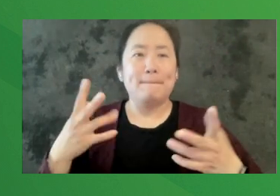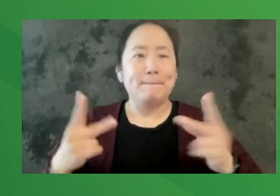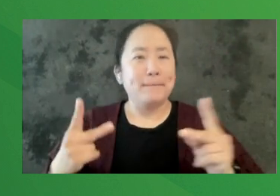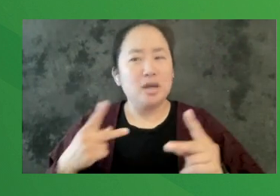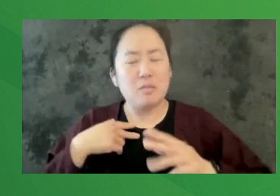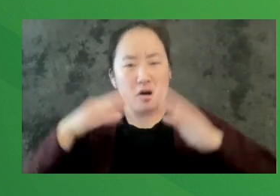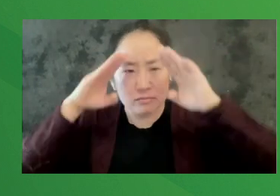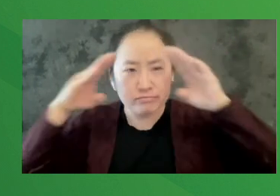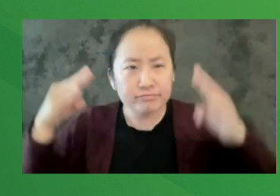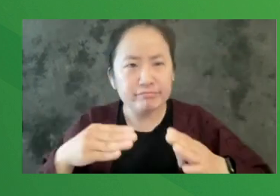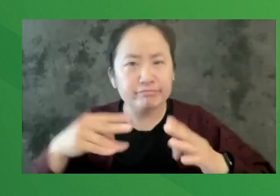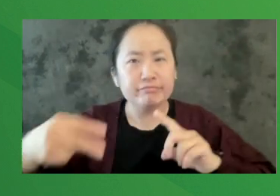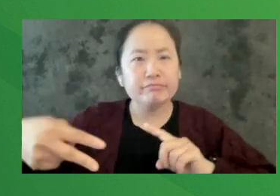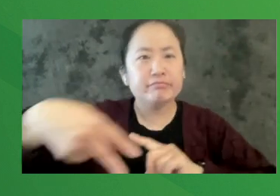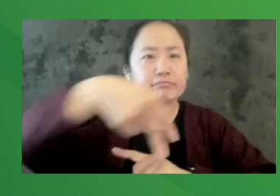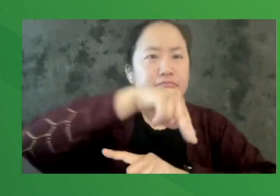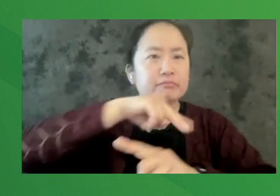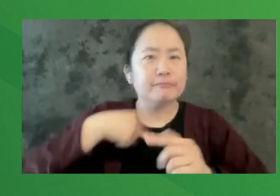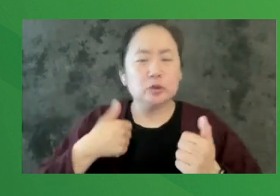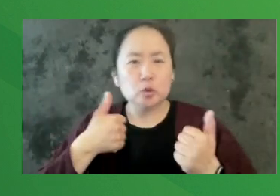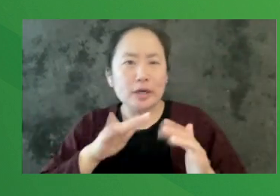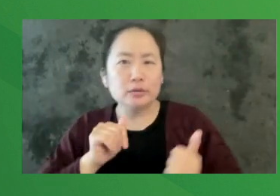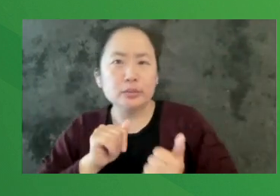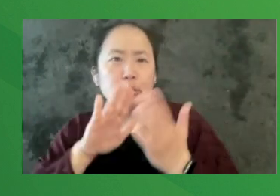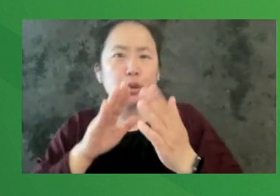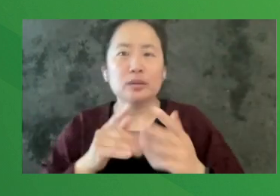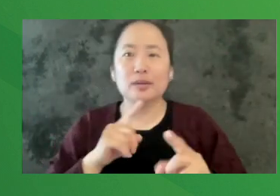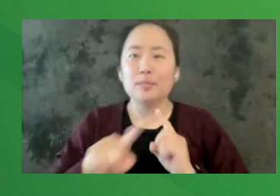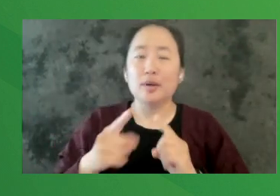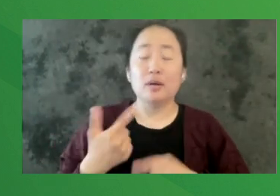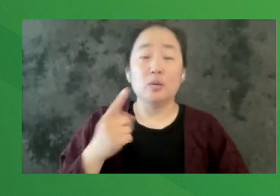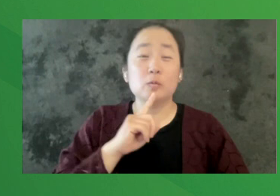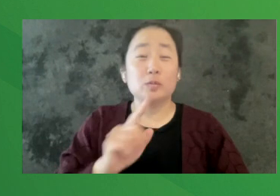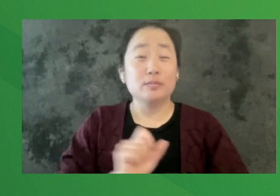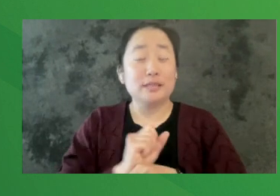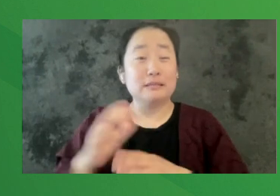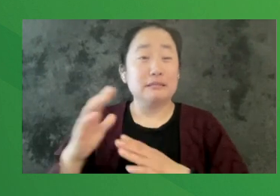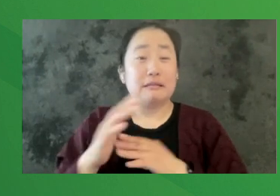of the biggest threats facing humanity and it's connected to every other issue that we are facing